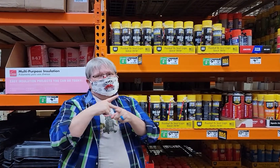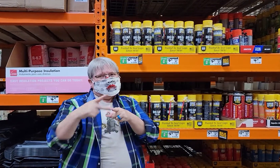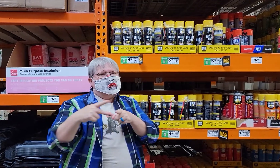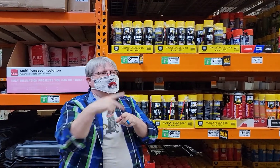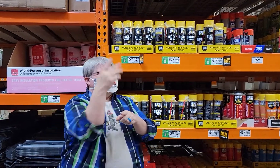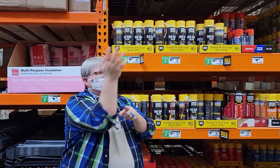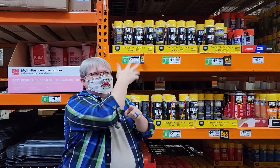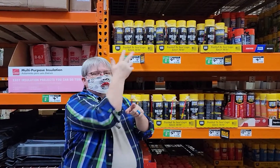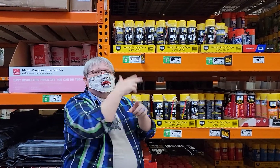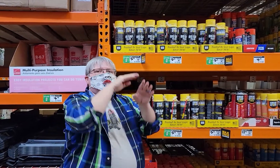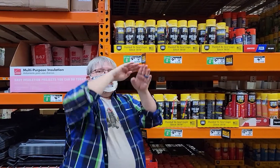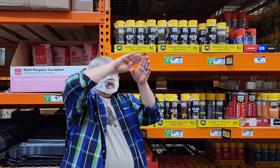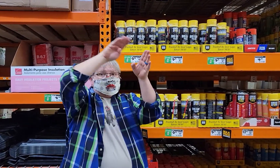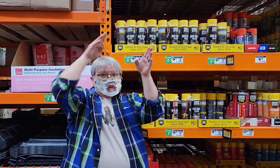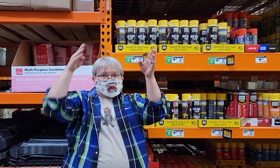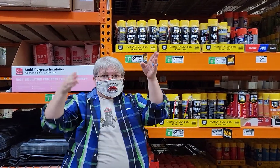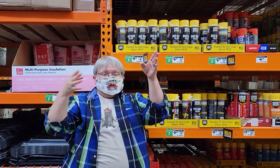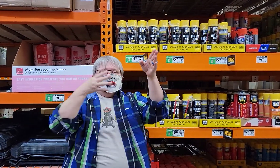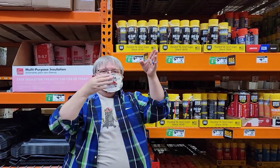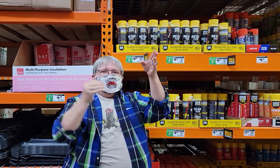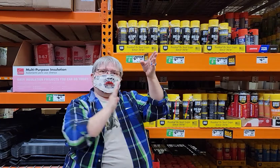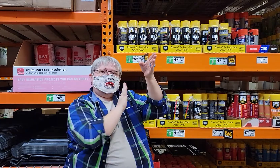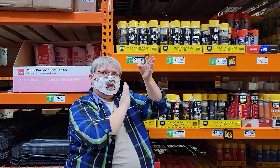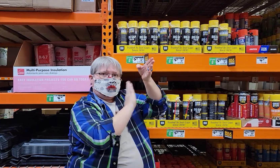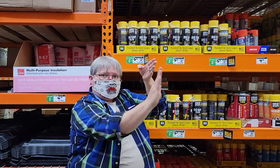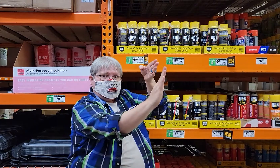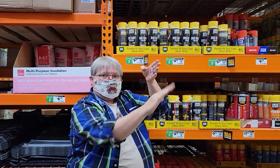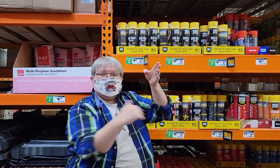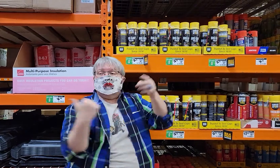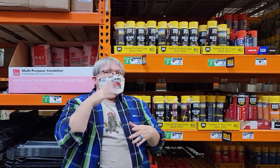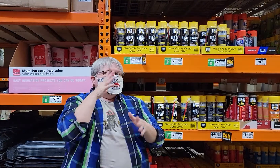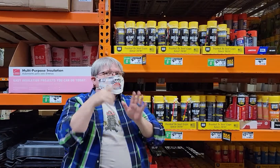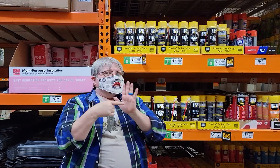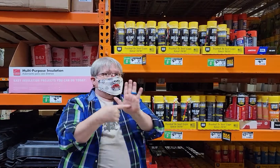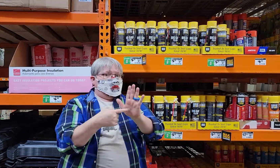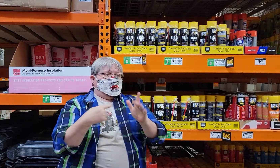not right. So the professional would do it smooth for the ceiling and the walls.